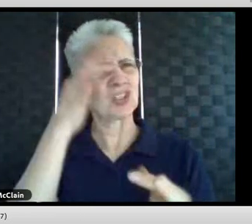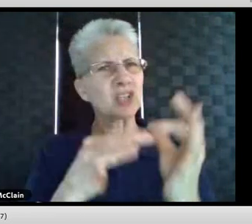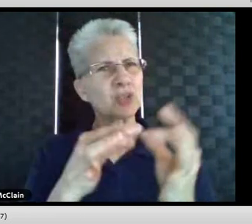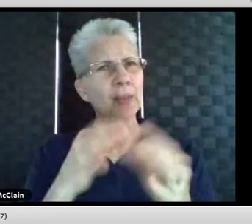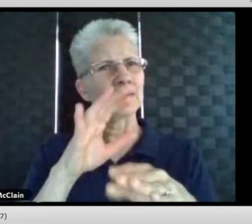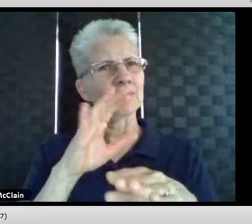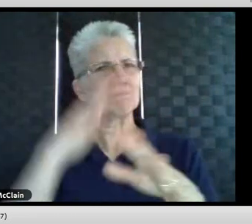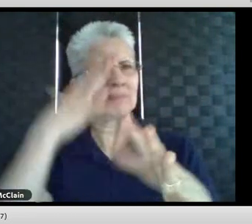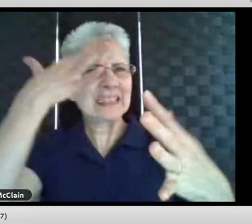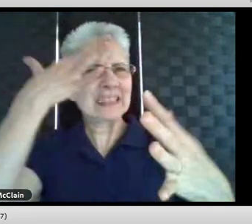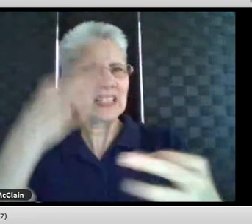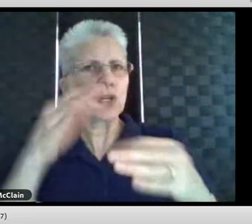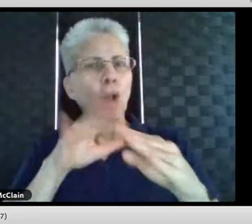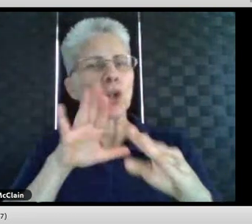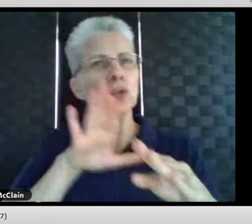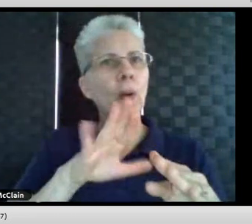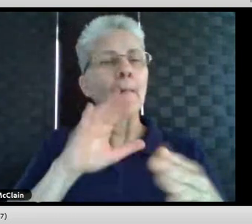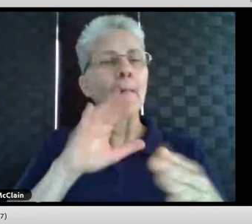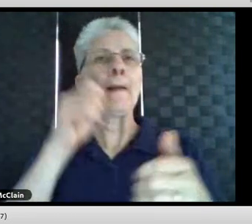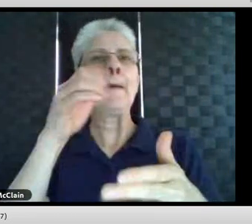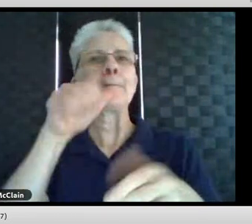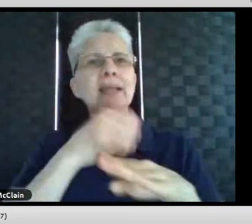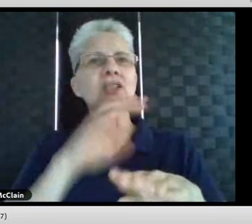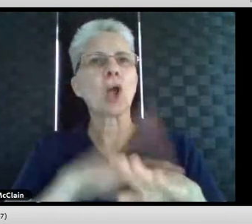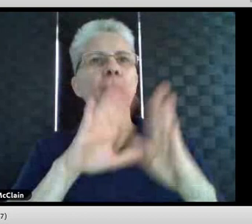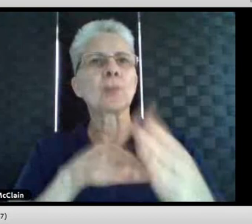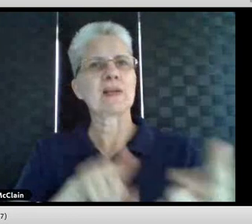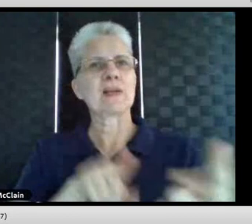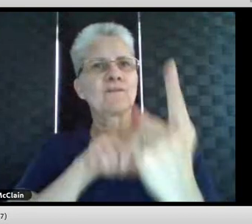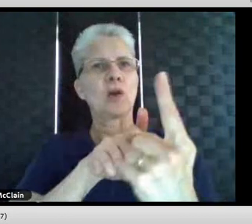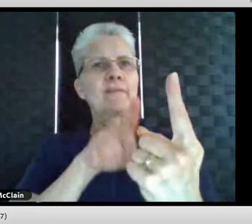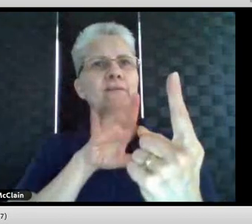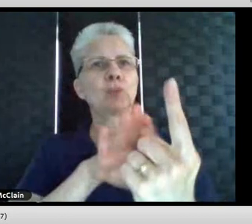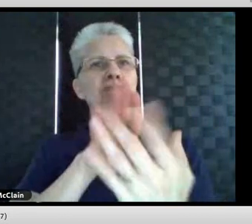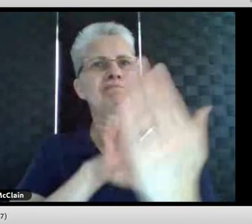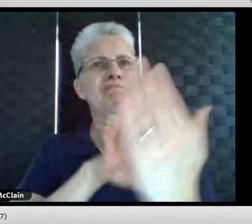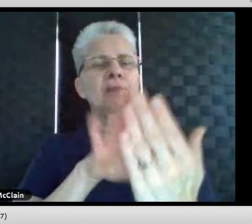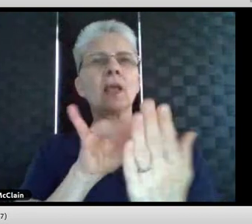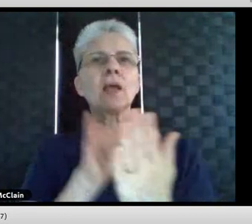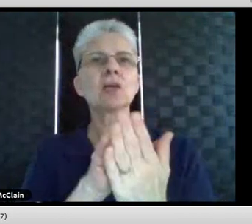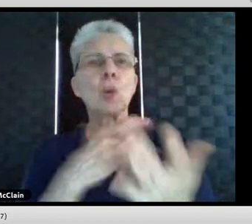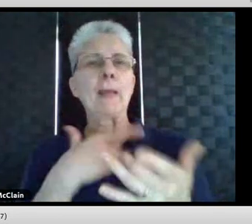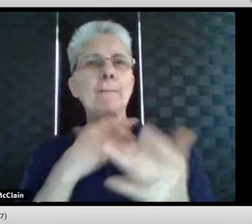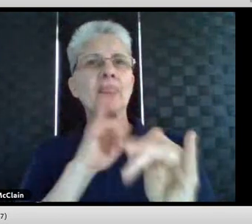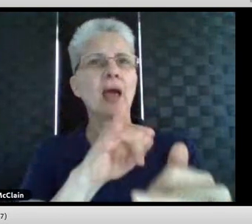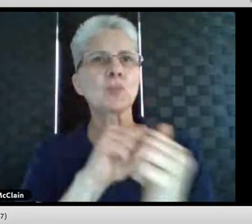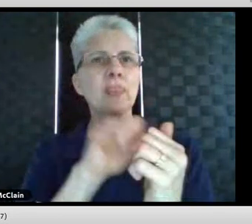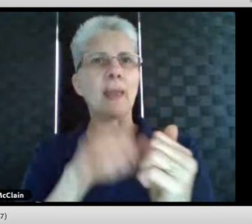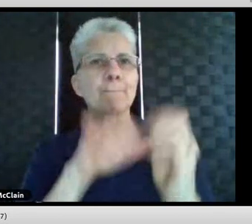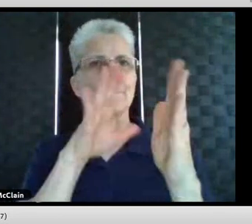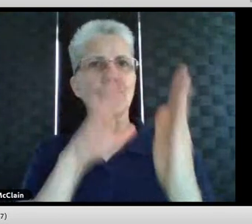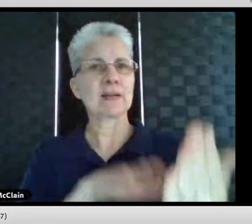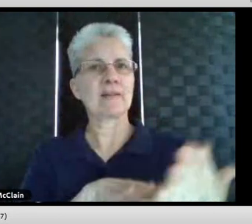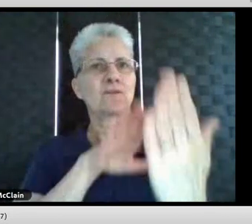based on the patron that's in front of you. You know, empathize with the person in front of you.